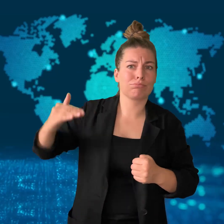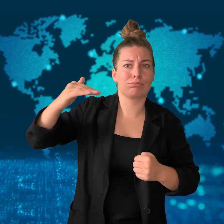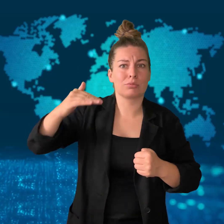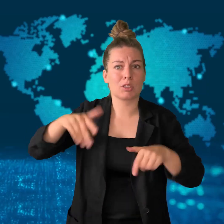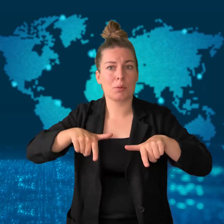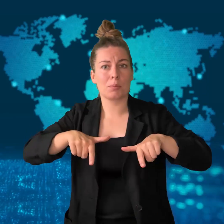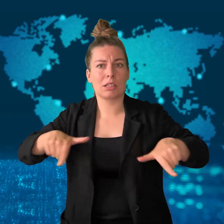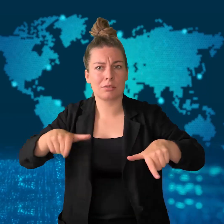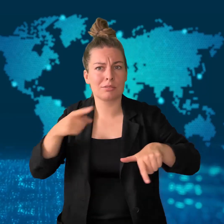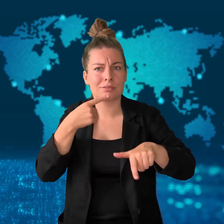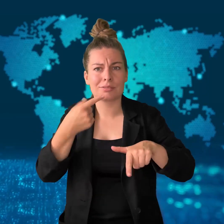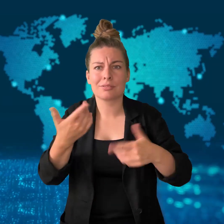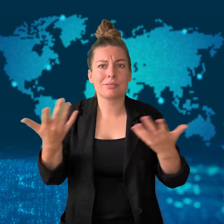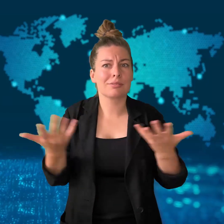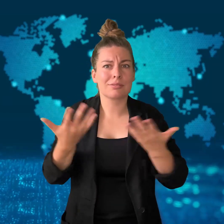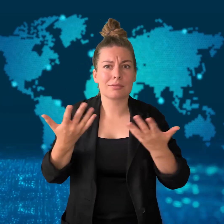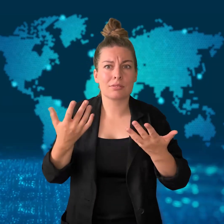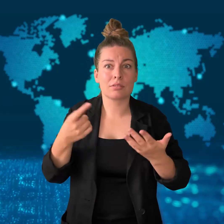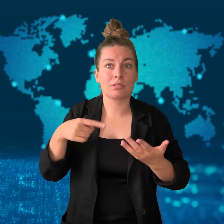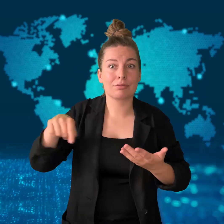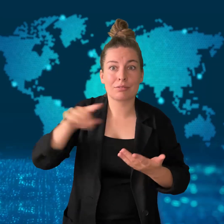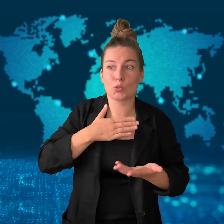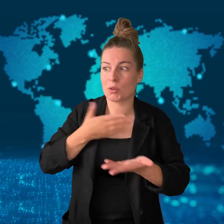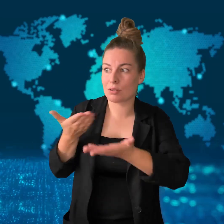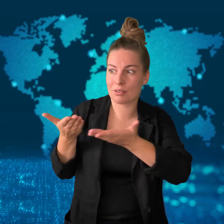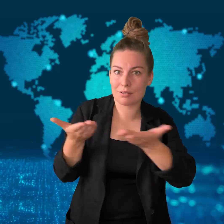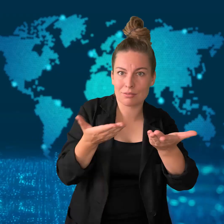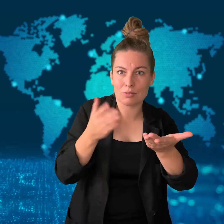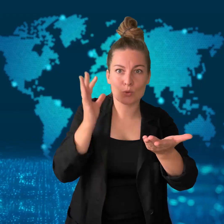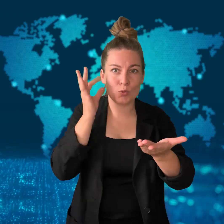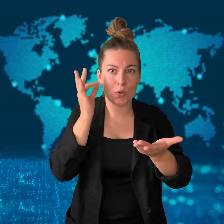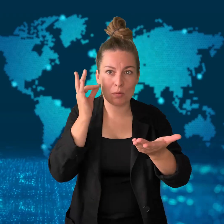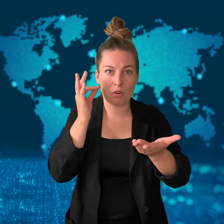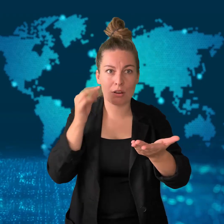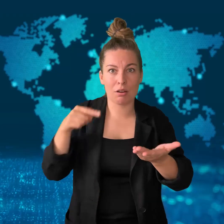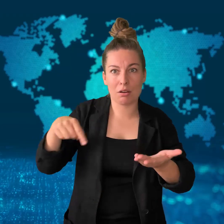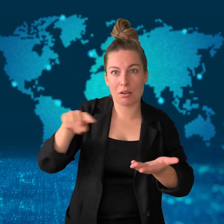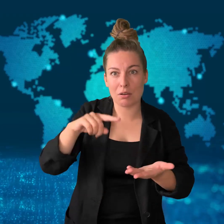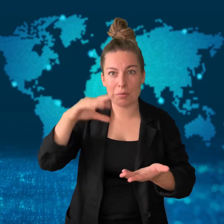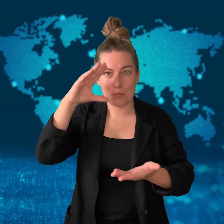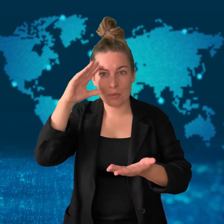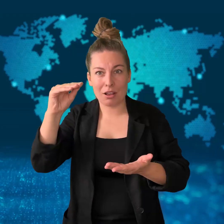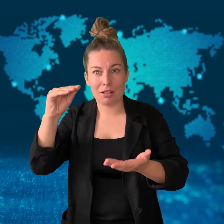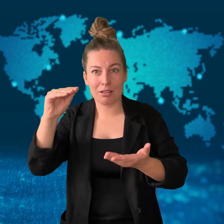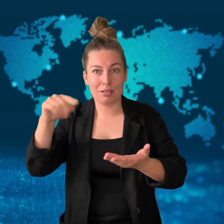because of the wolf whistles they would receive from